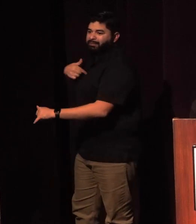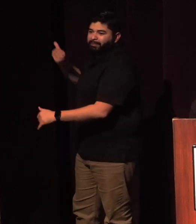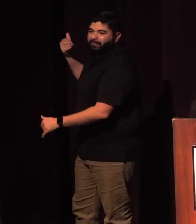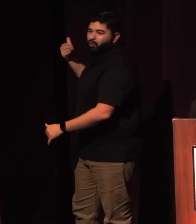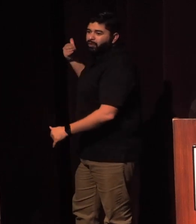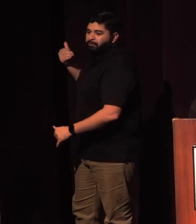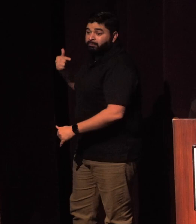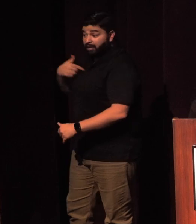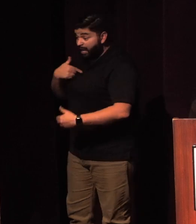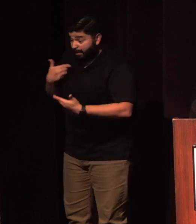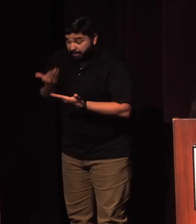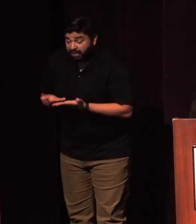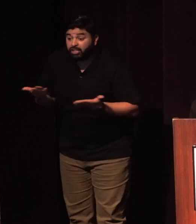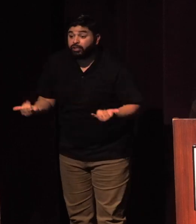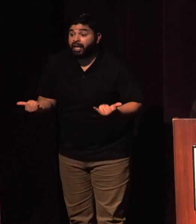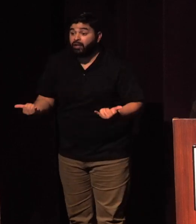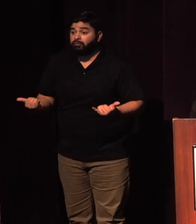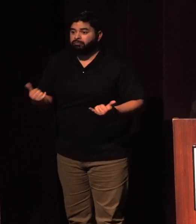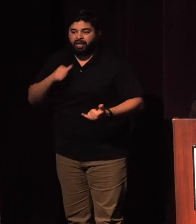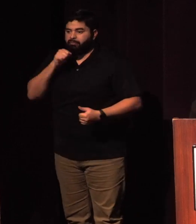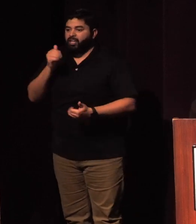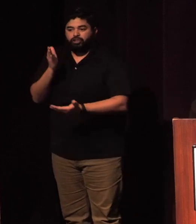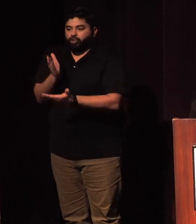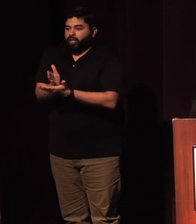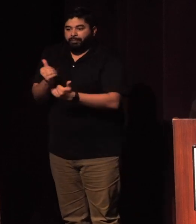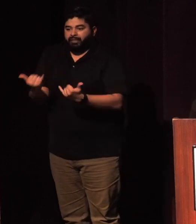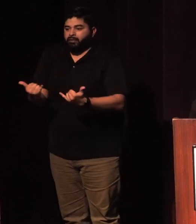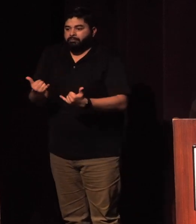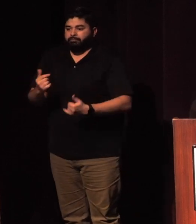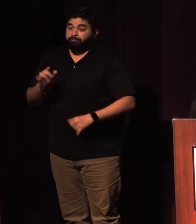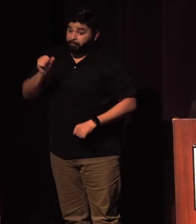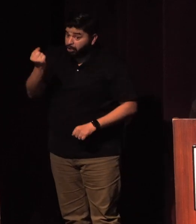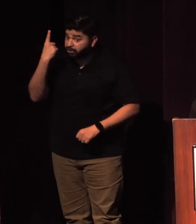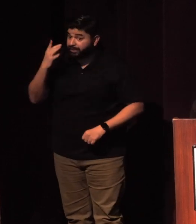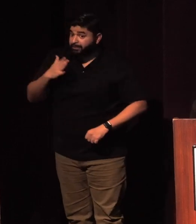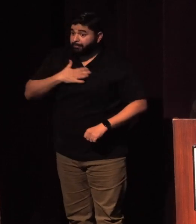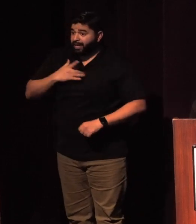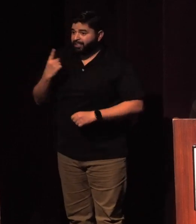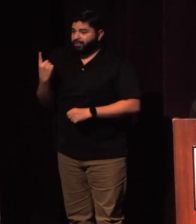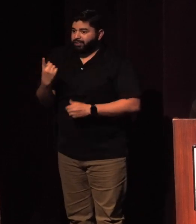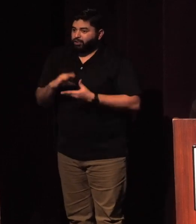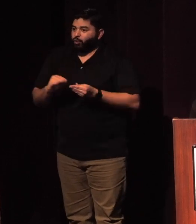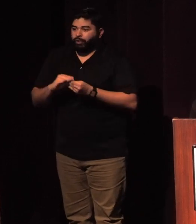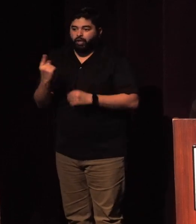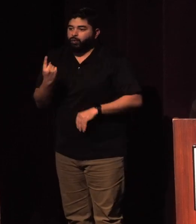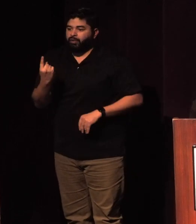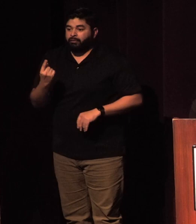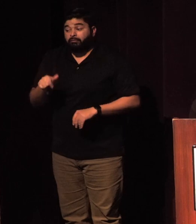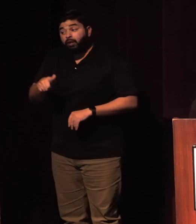way I did all those years ago. I came this far. I am not stopping now. But this is only my story.